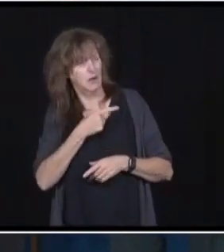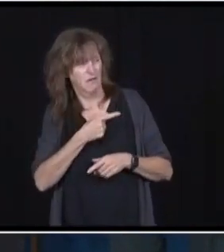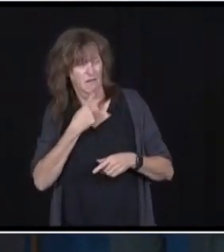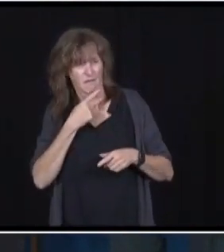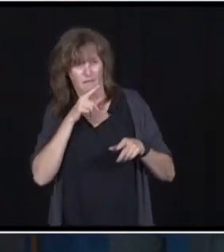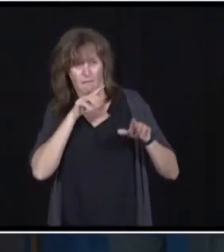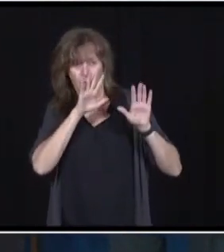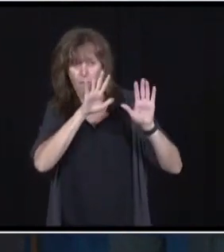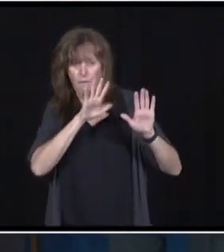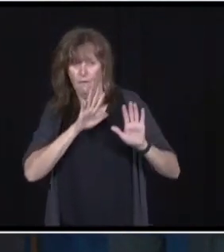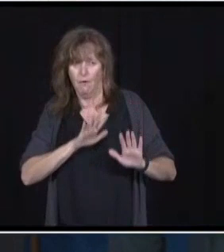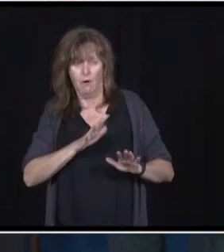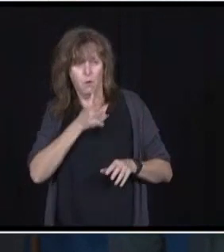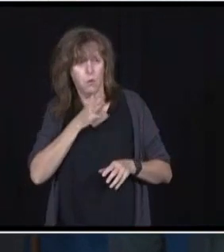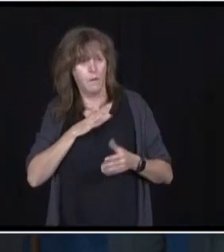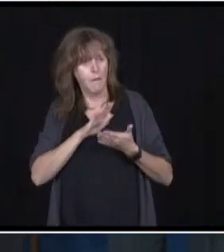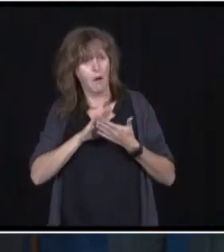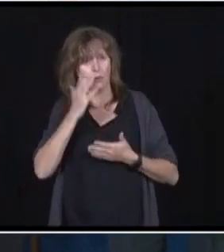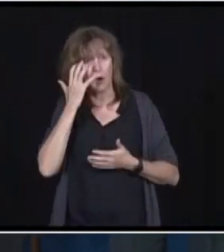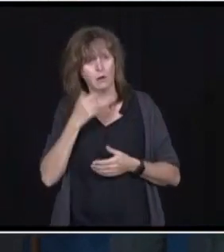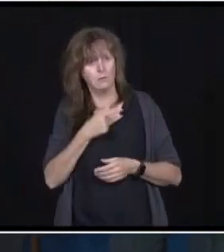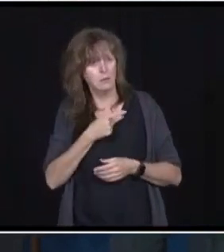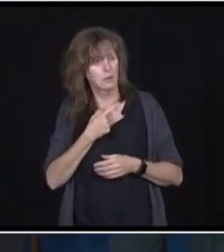here, I go by